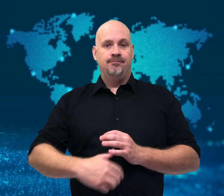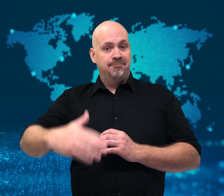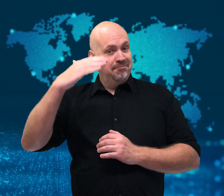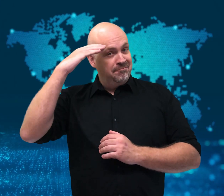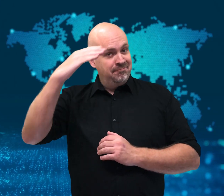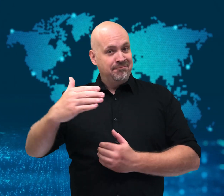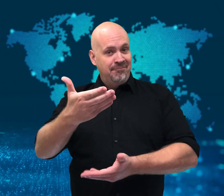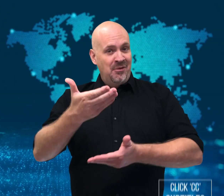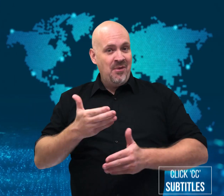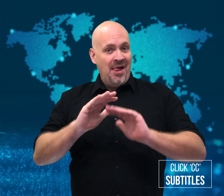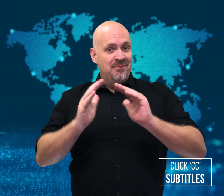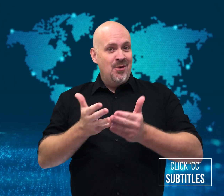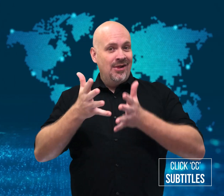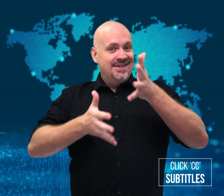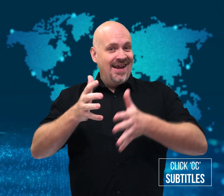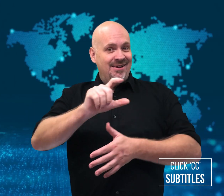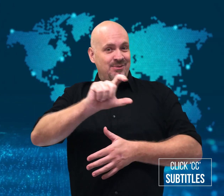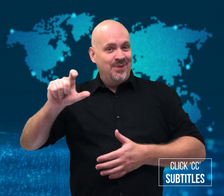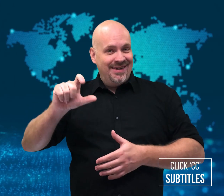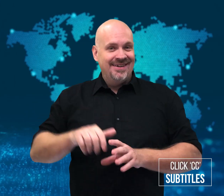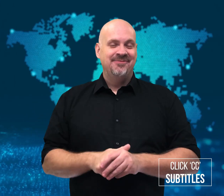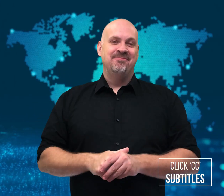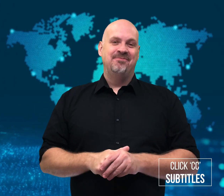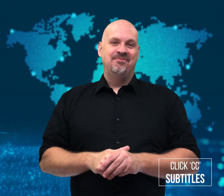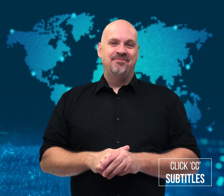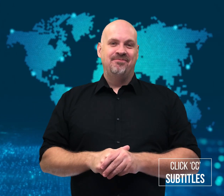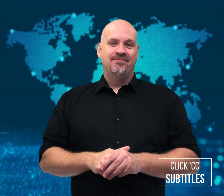Welcome to WorldSign Week!